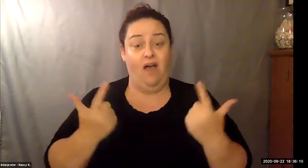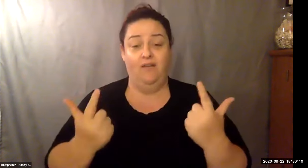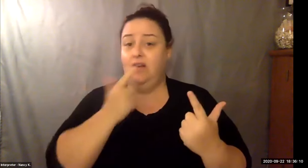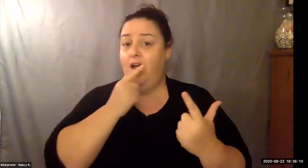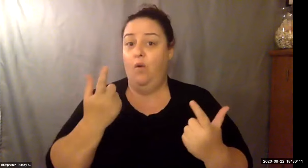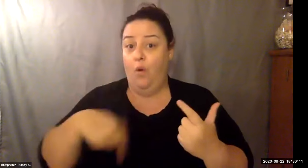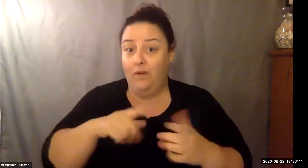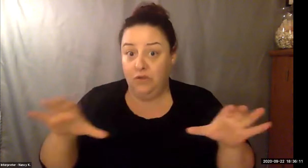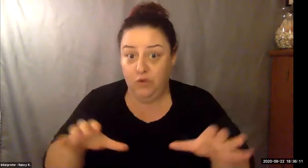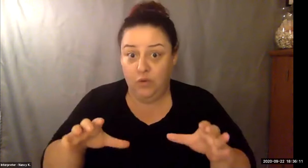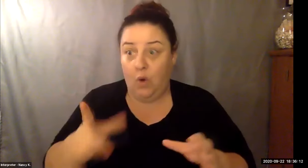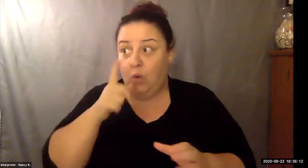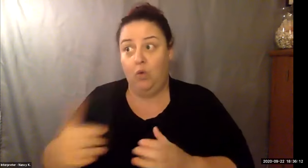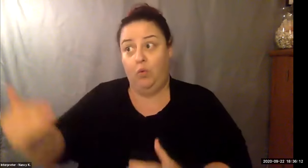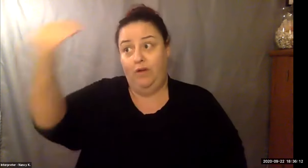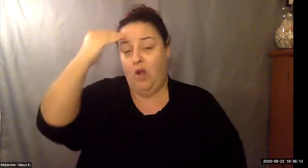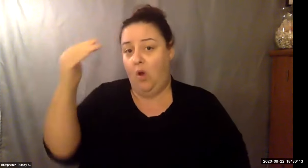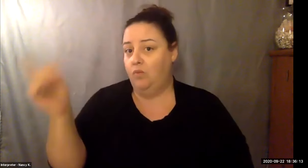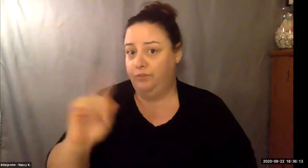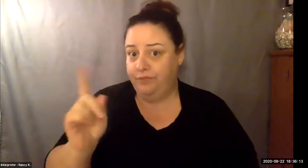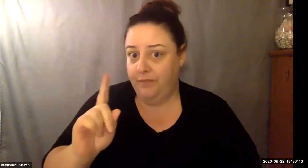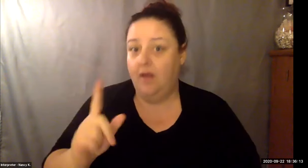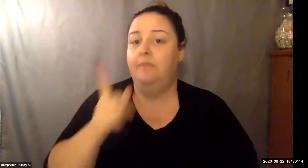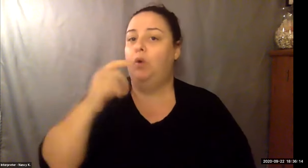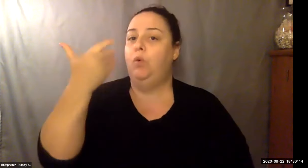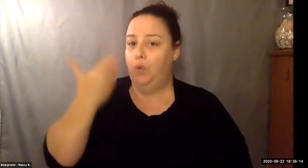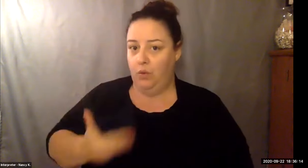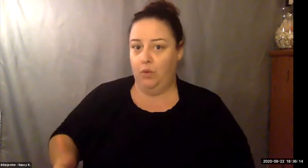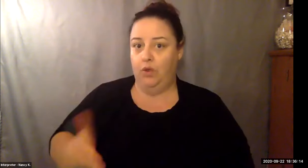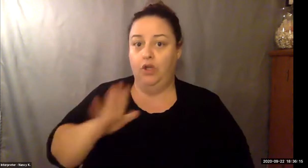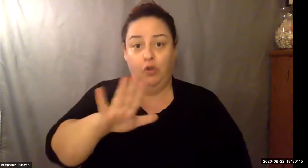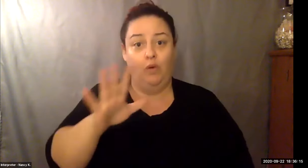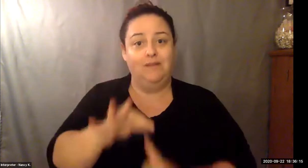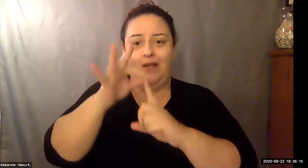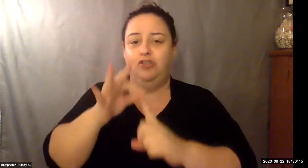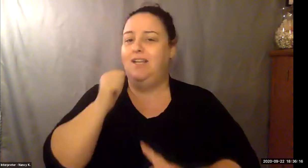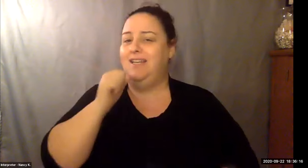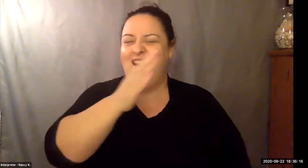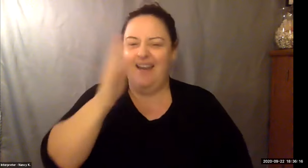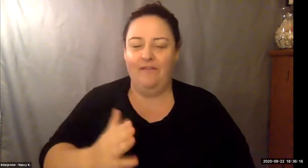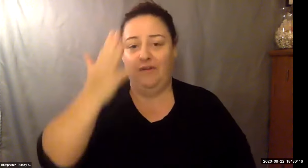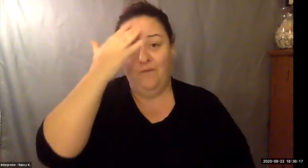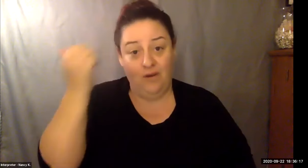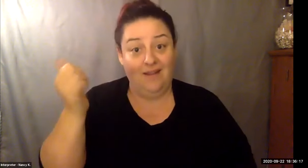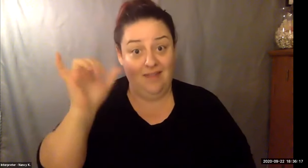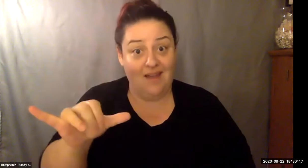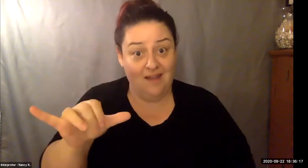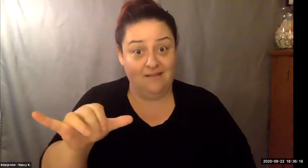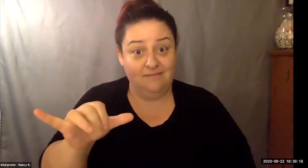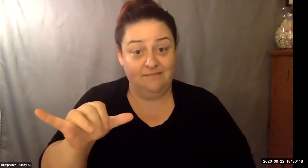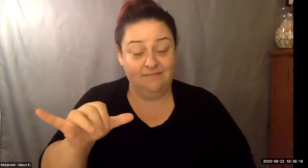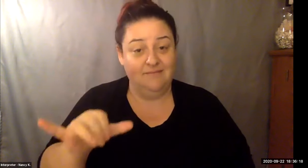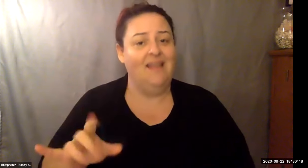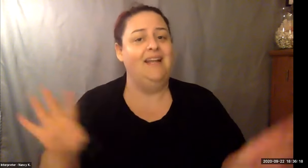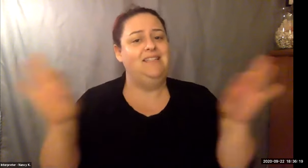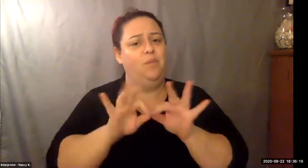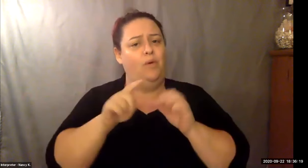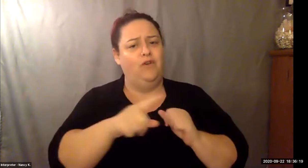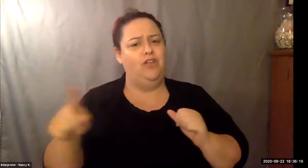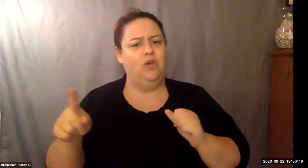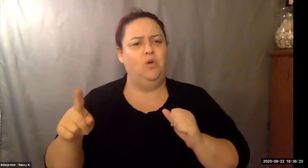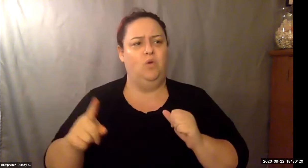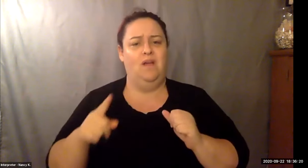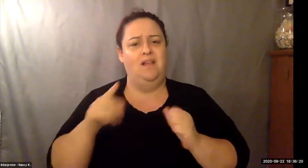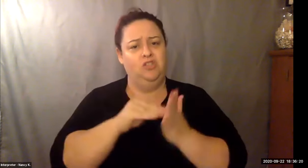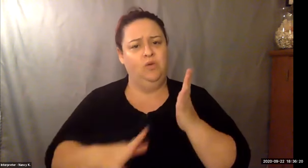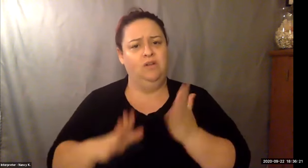Keith Wolling: Is in Washington, DC, Washington, DC to support us and work your way through some of these tough scenarios you know by cooperating closely with the World Health Organization.